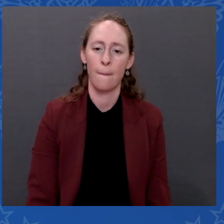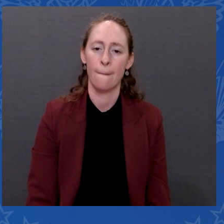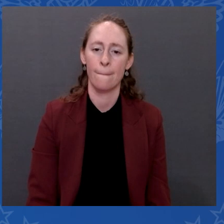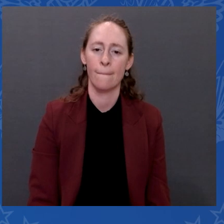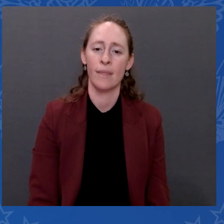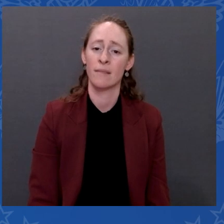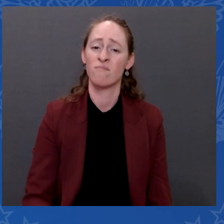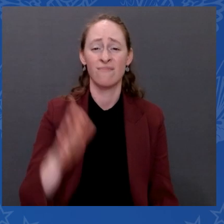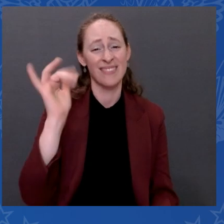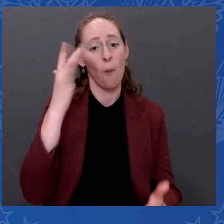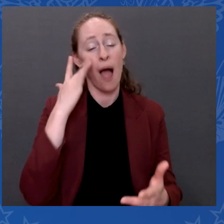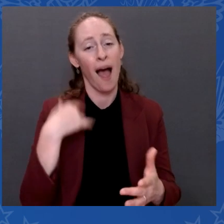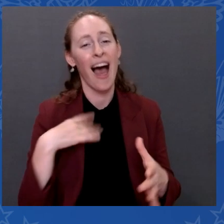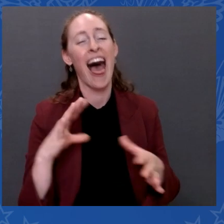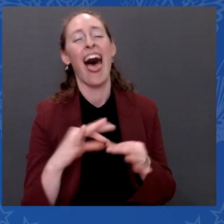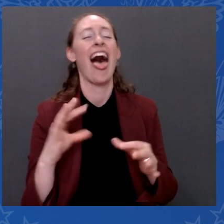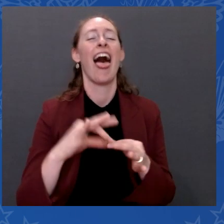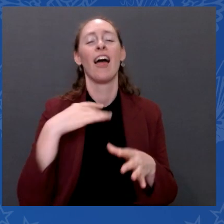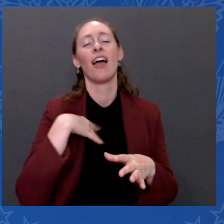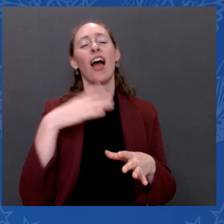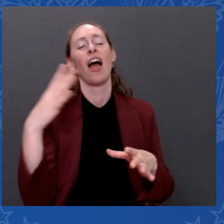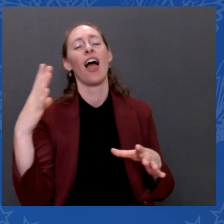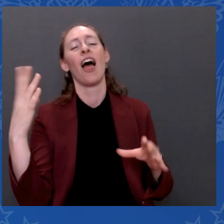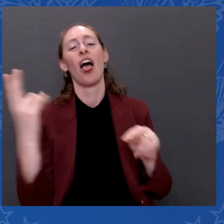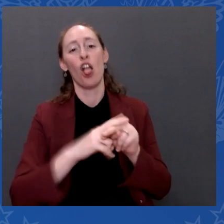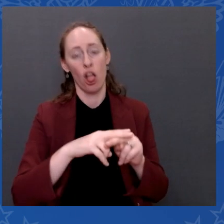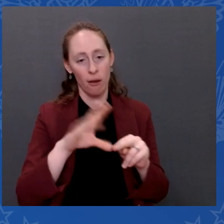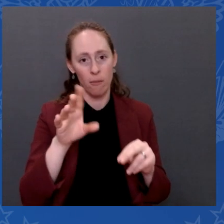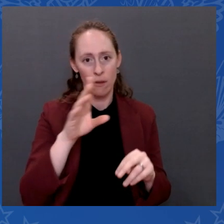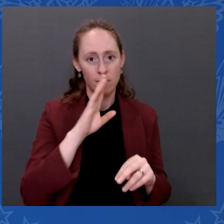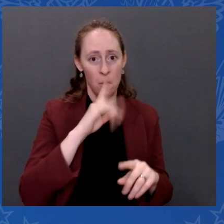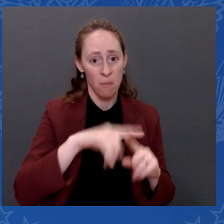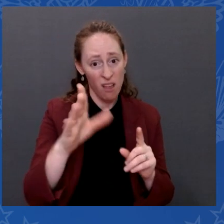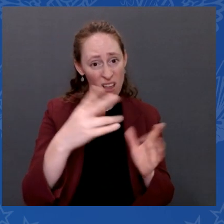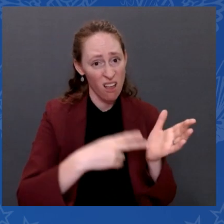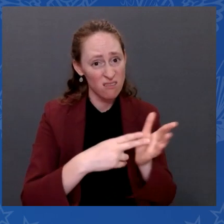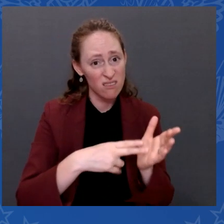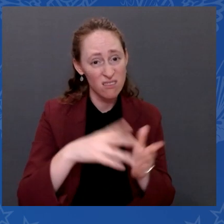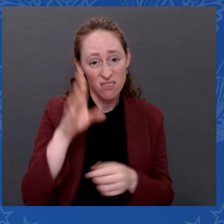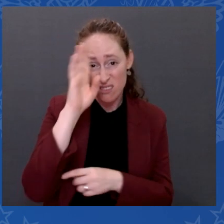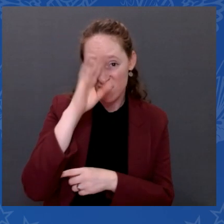And I think there's so many opportunities that we have. And people, understandably, don't even realize